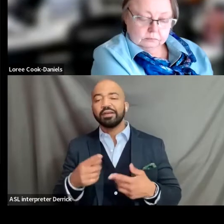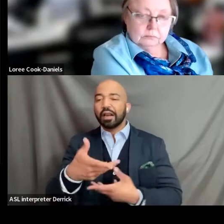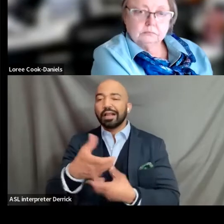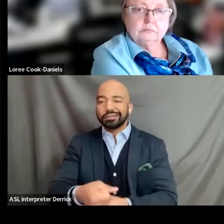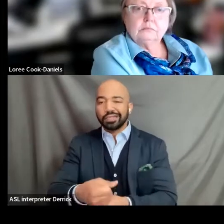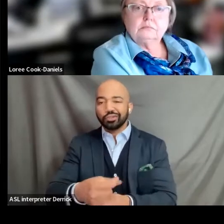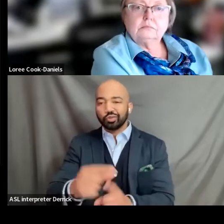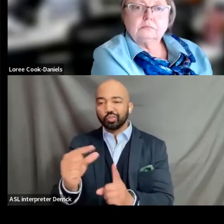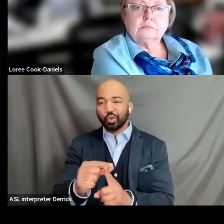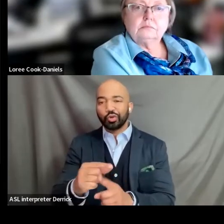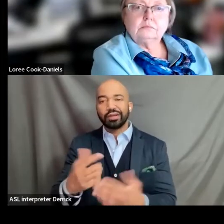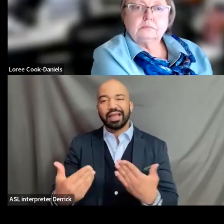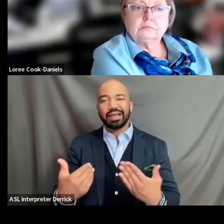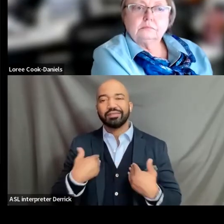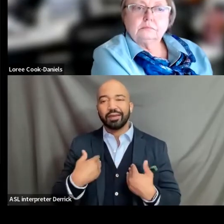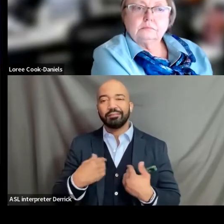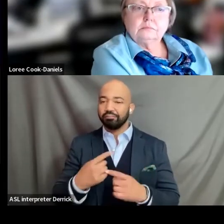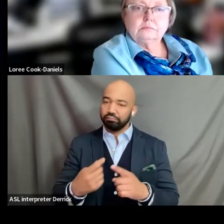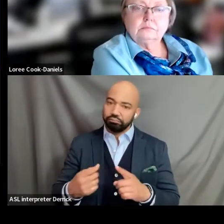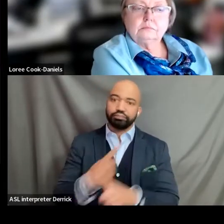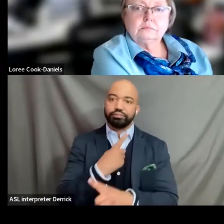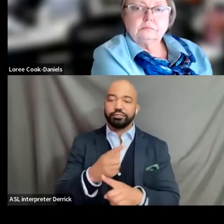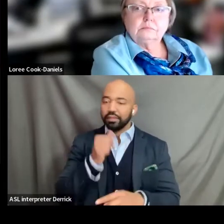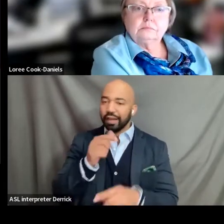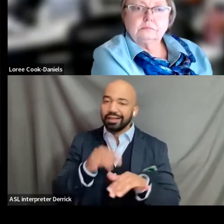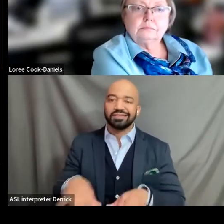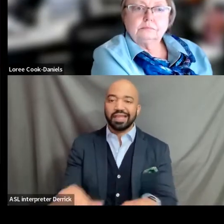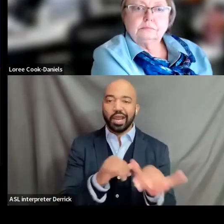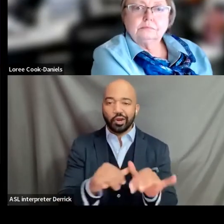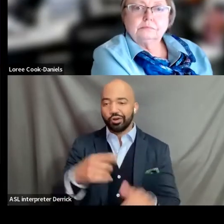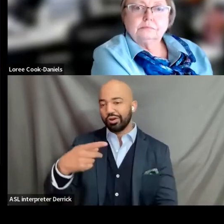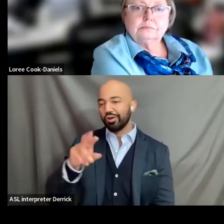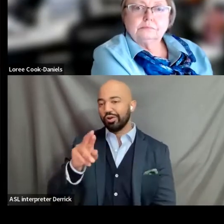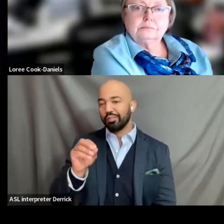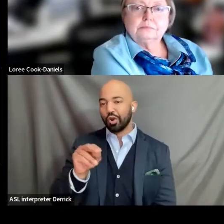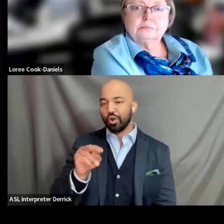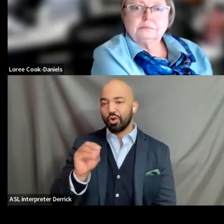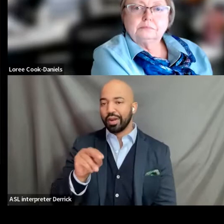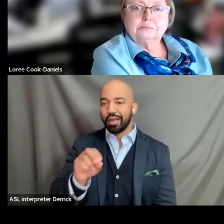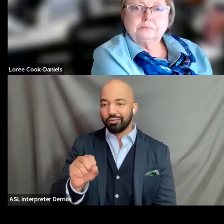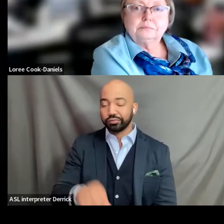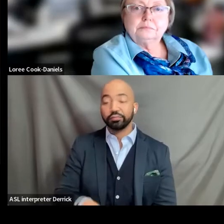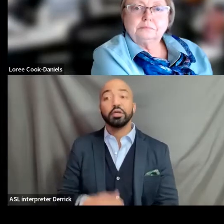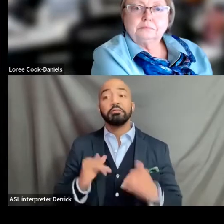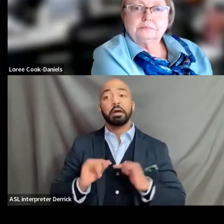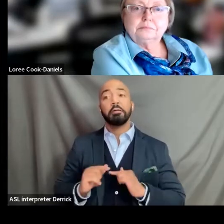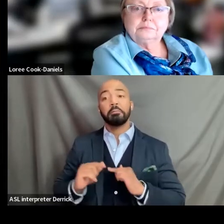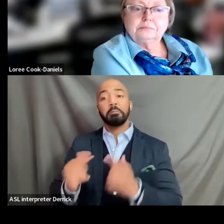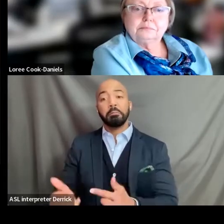that some folks are using. So I'm gonna turn things back to Loree to talk about the foundations of ACEs.